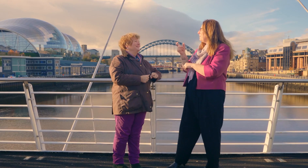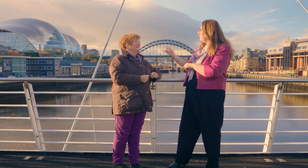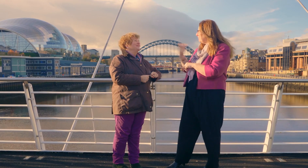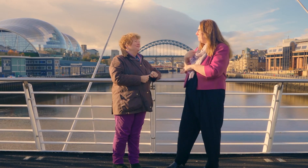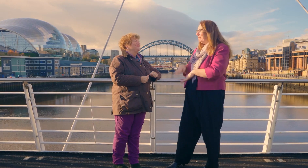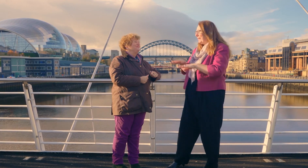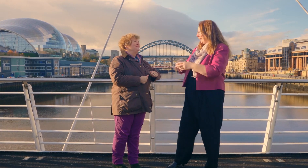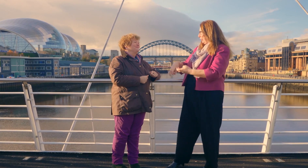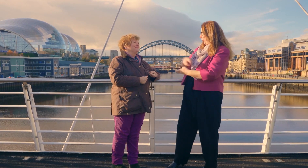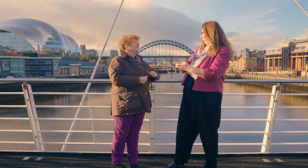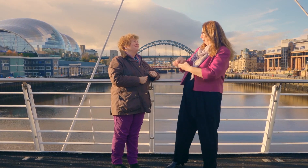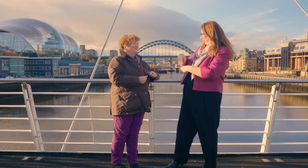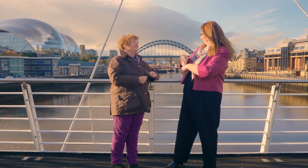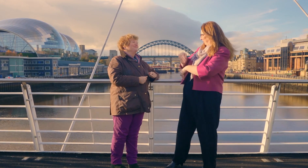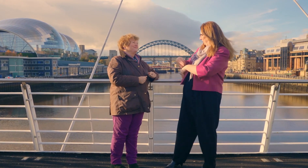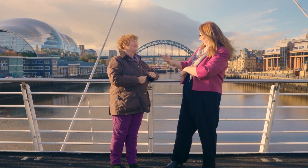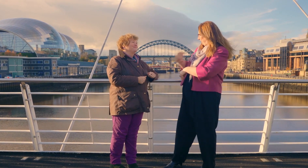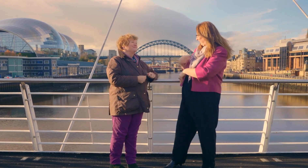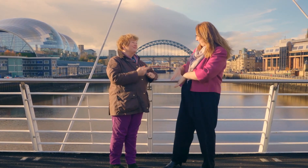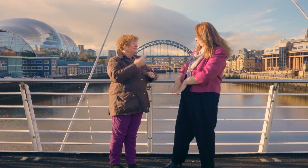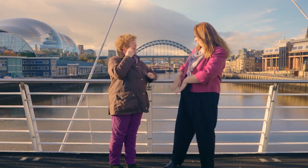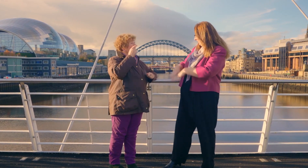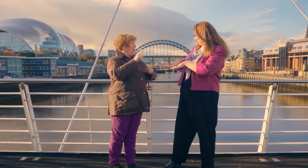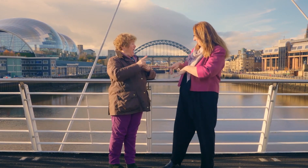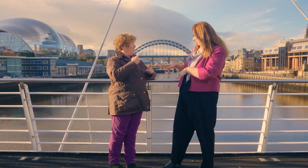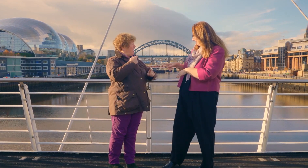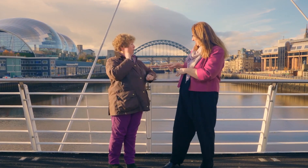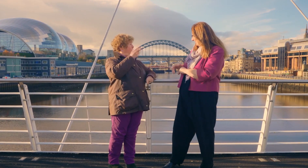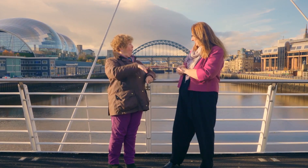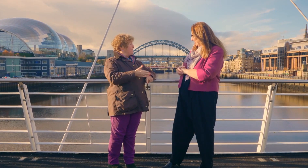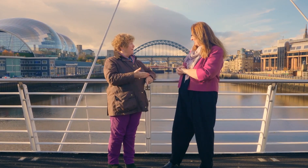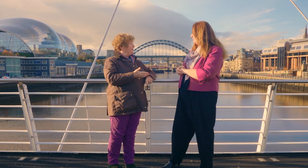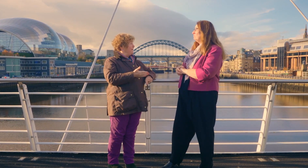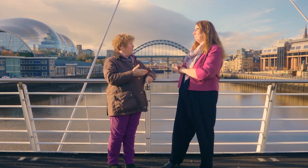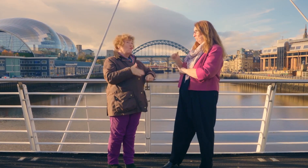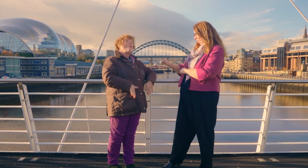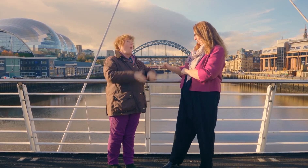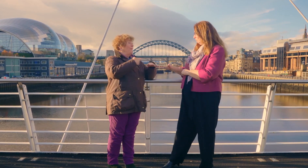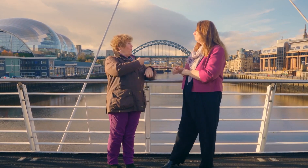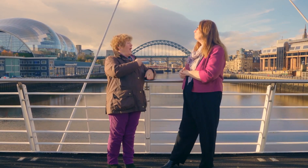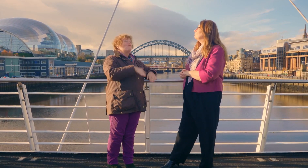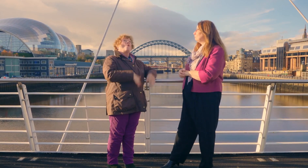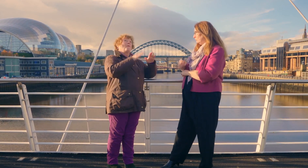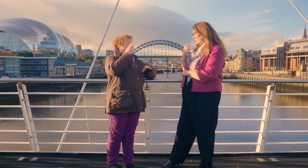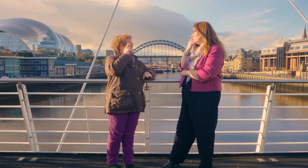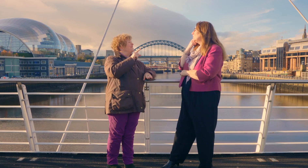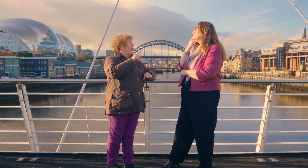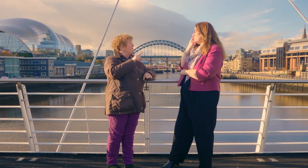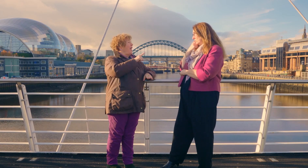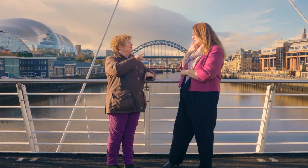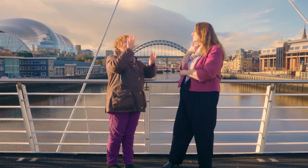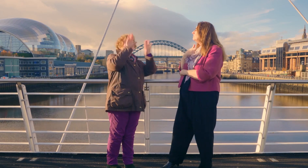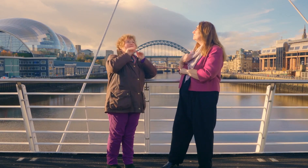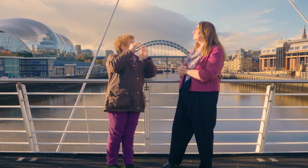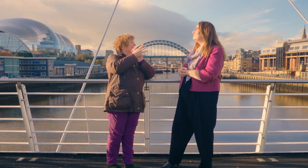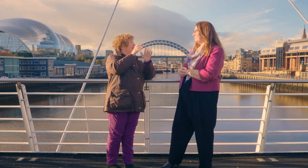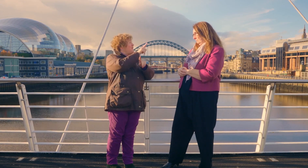Do you remember when we were young? We charged around and got up to all sorts of mischief! The Deaf Club was just like our home. We grew up there and that's where we acquired the language,